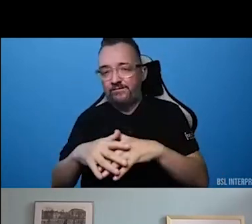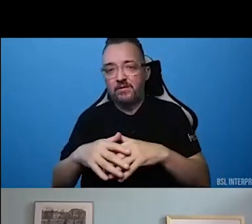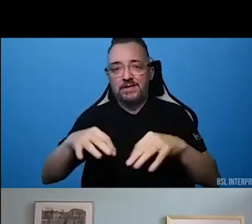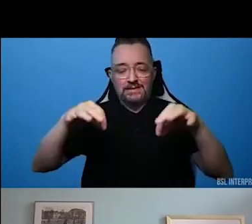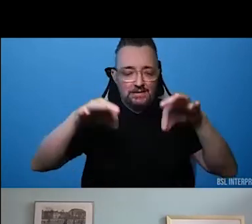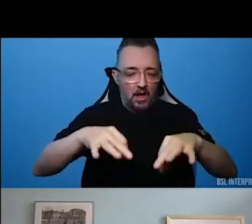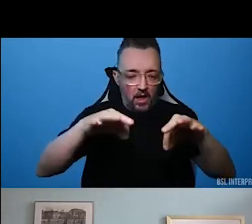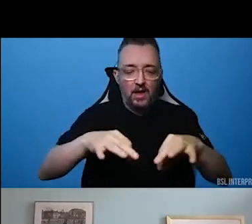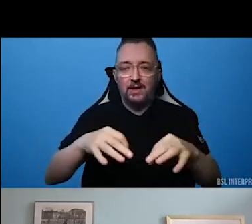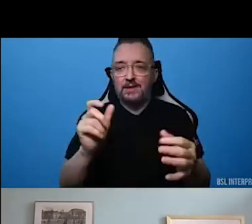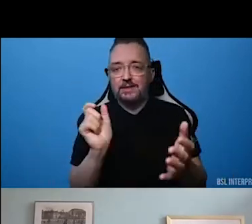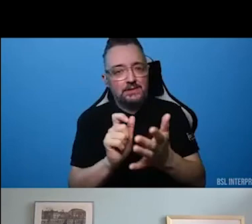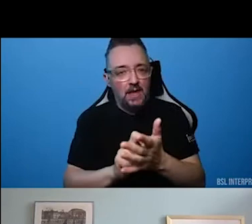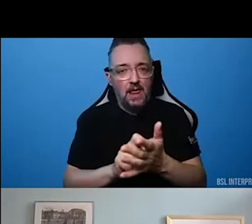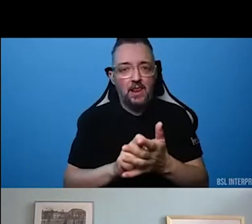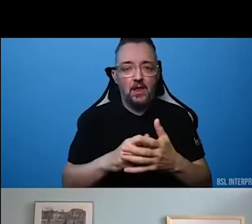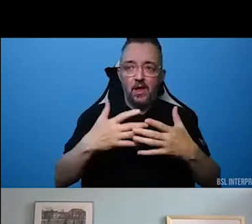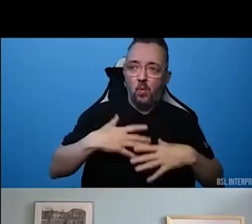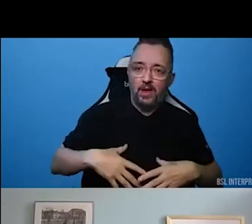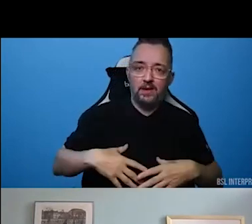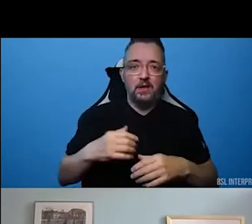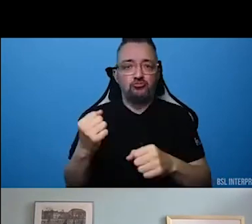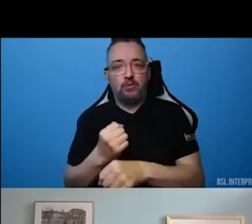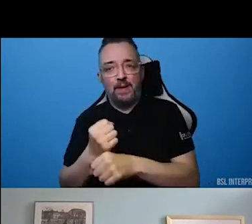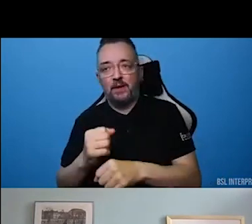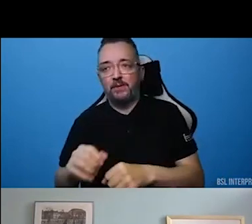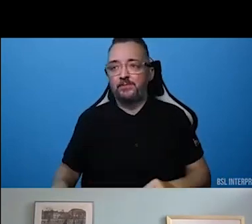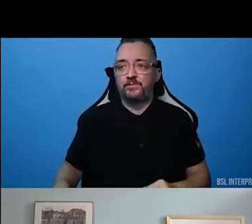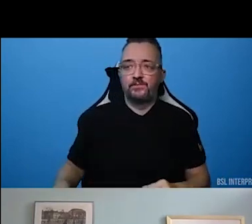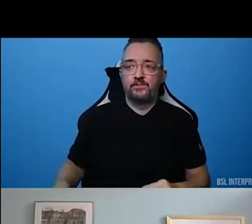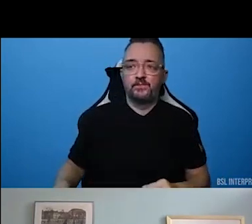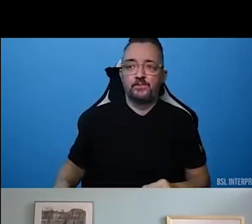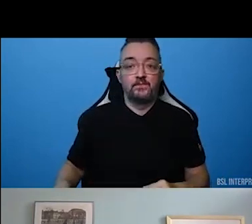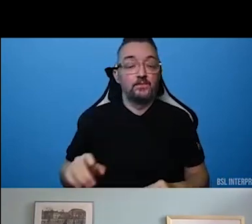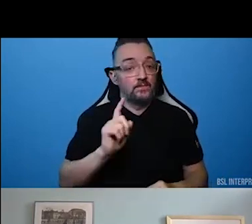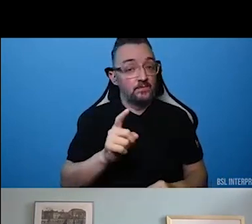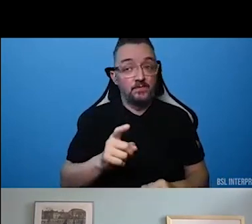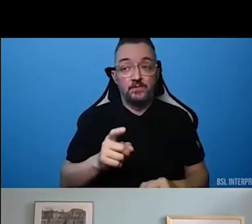selling, wearing and repairing of cloth. And this I think brings into focus